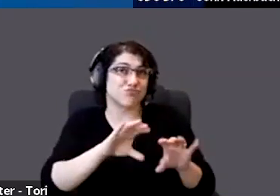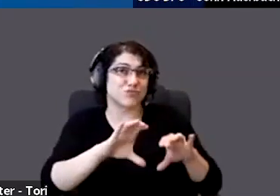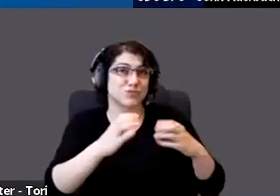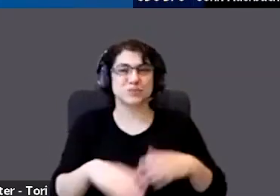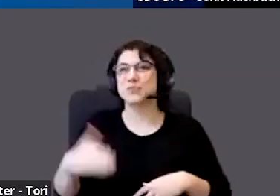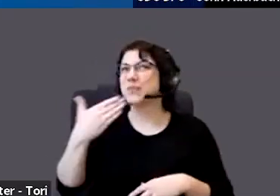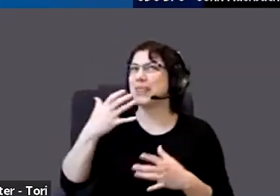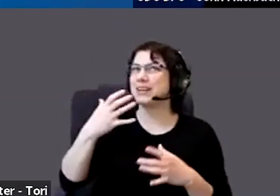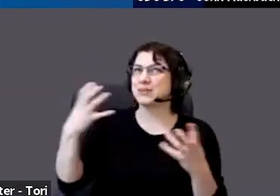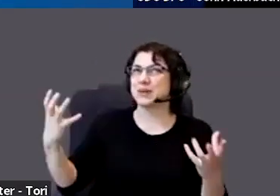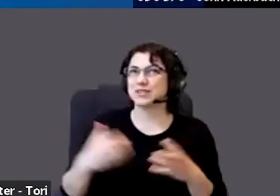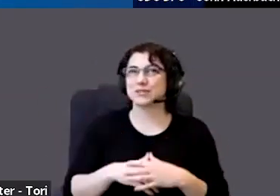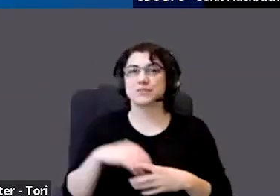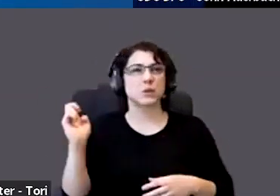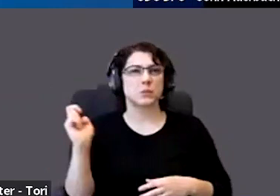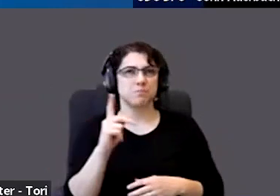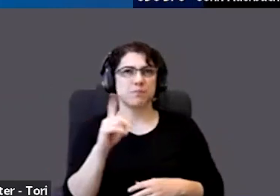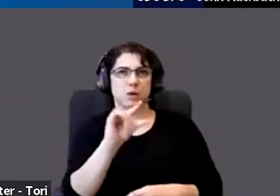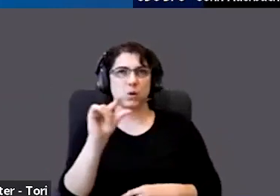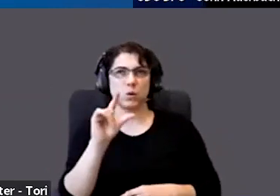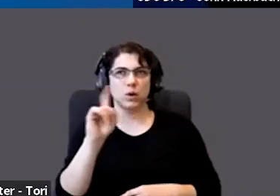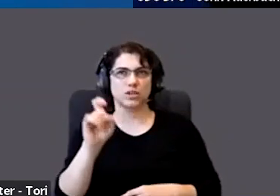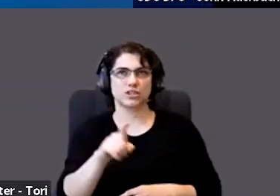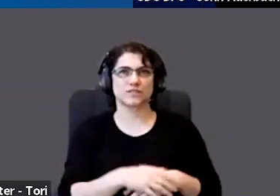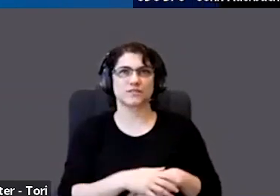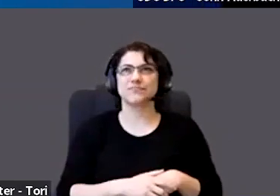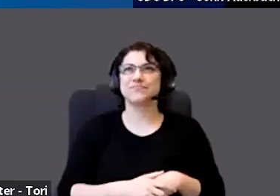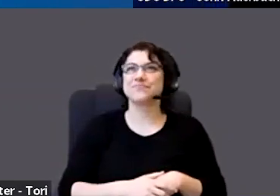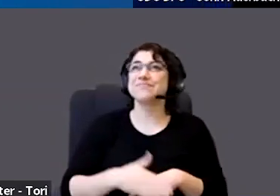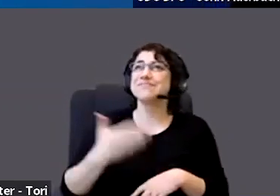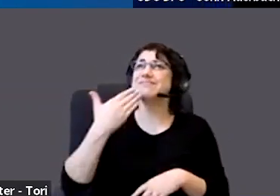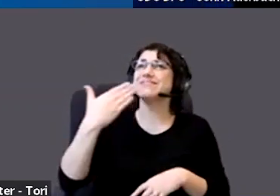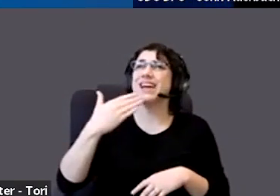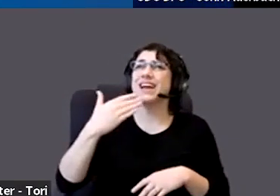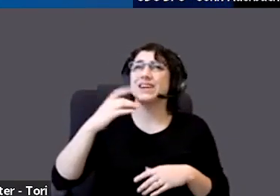We'll go back to the questions. Ada. Thank you. And thank you for that great presentation.